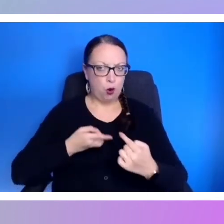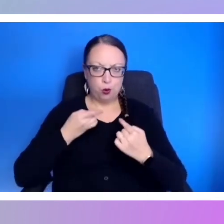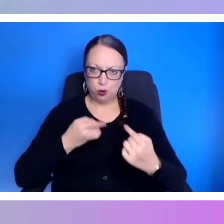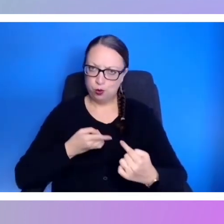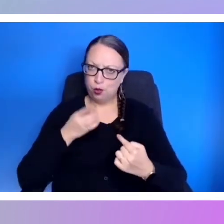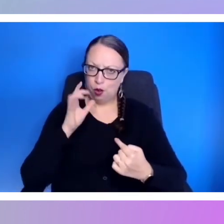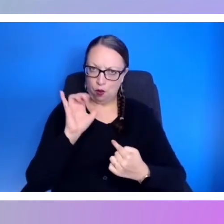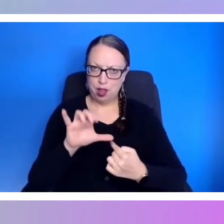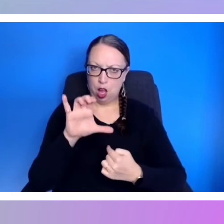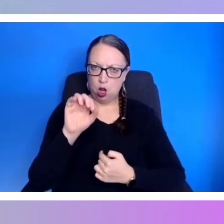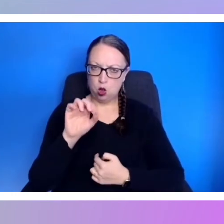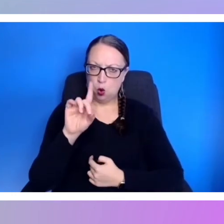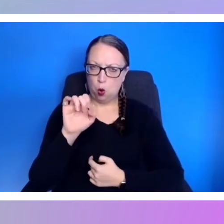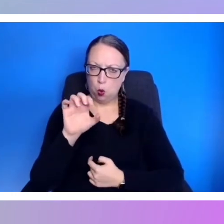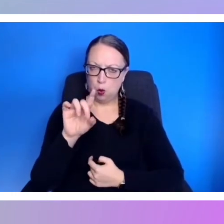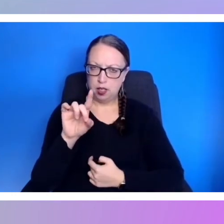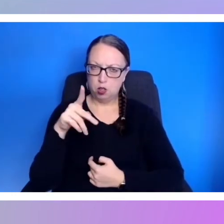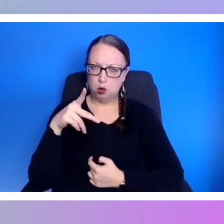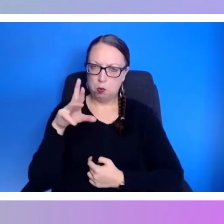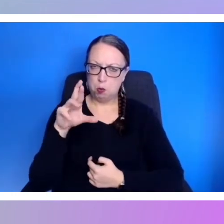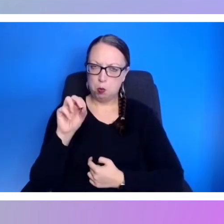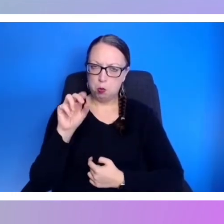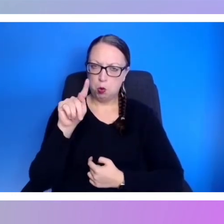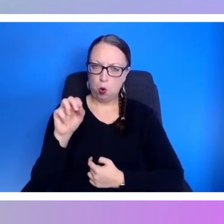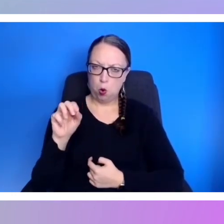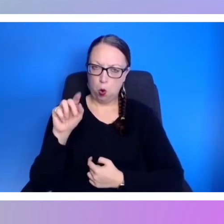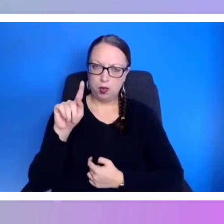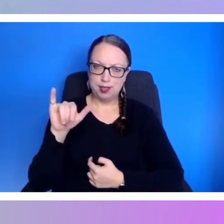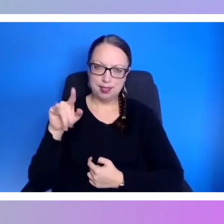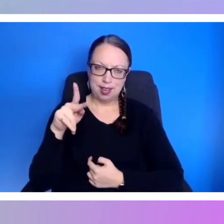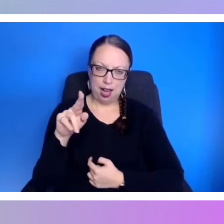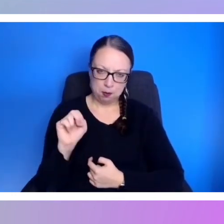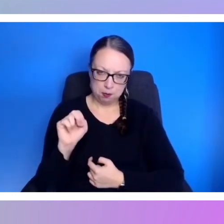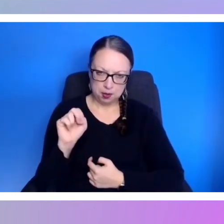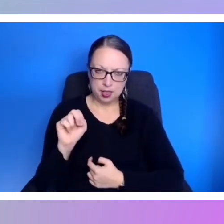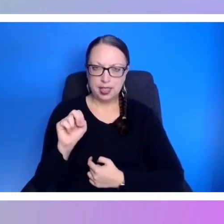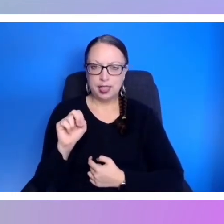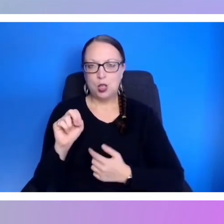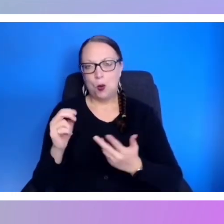we as I kind of had that off the cuff comment about becoming a better screen reader this year